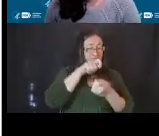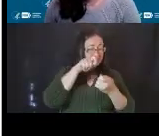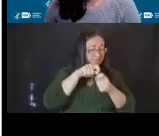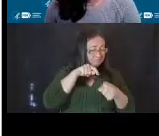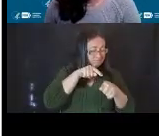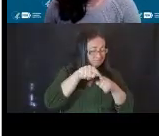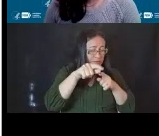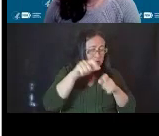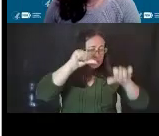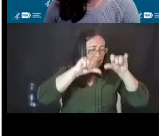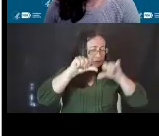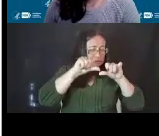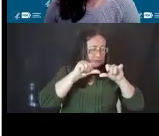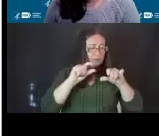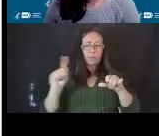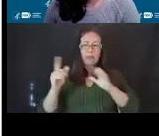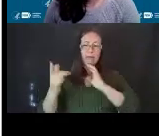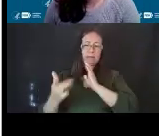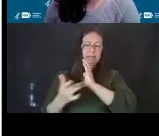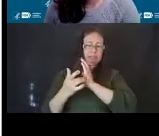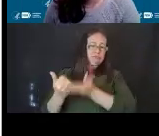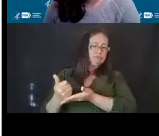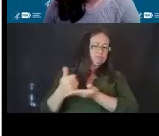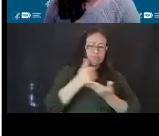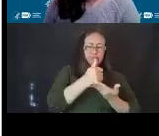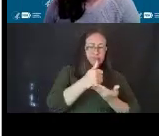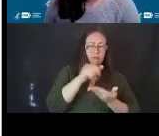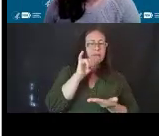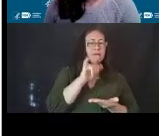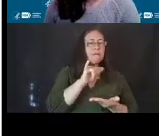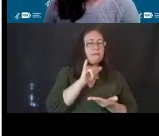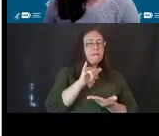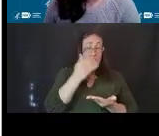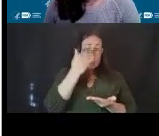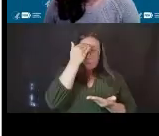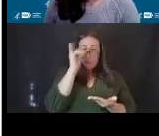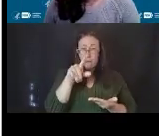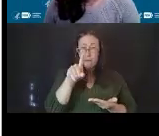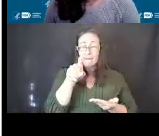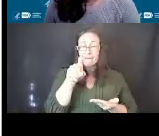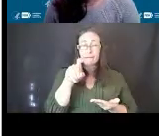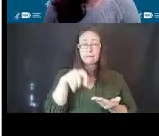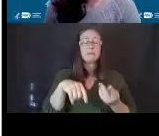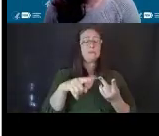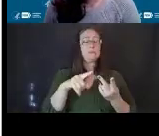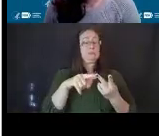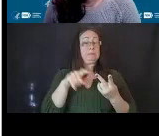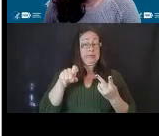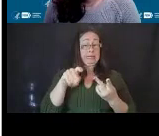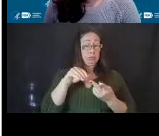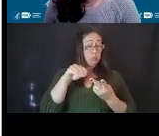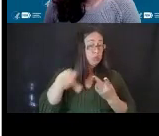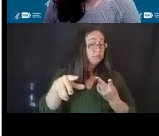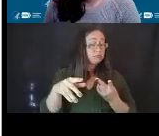I think it's important to be clear about that relationship and what's expected. You want to maximize your network.